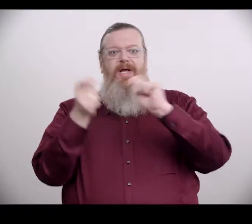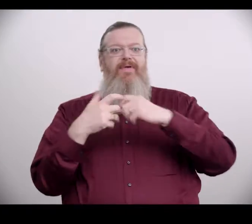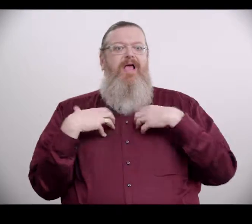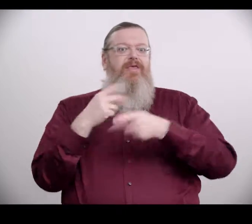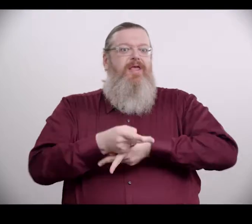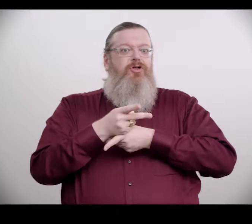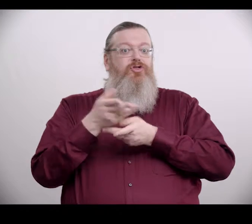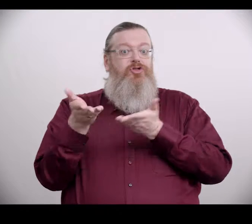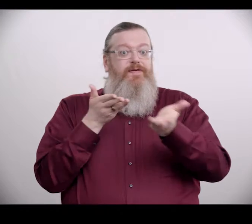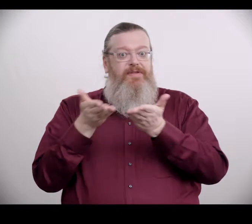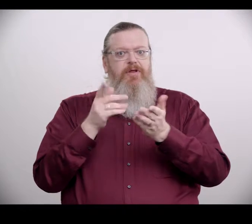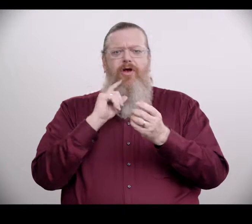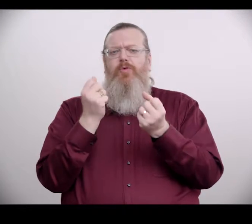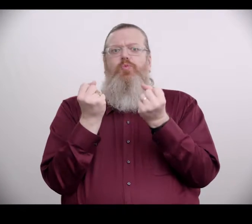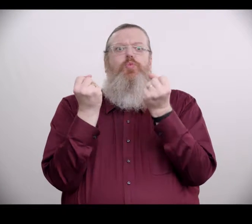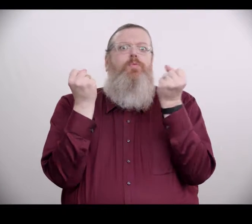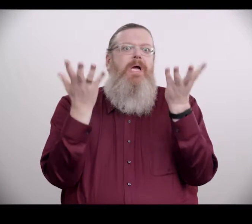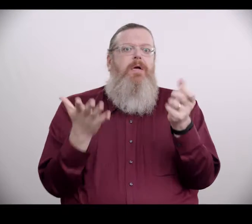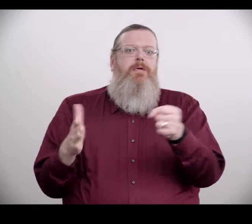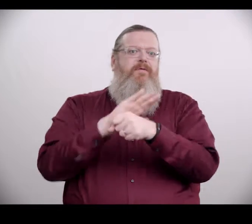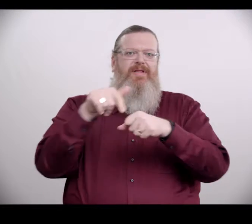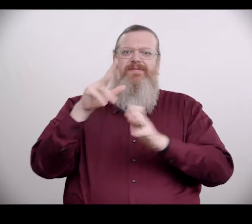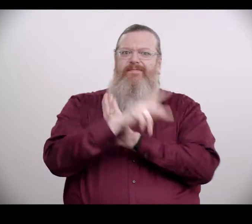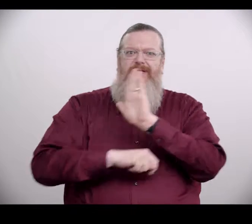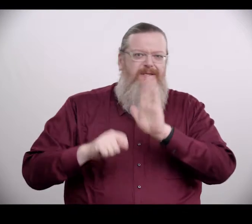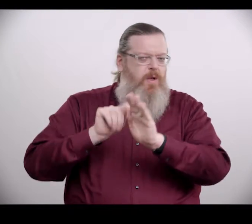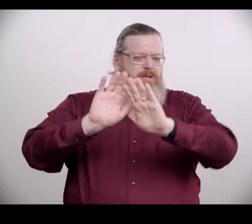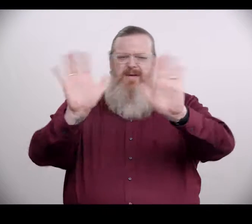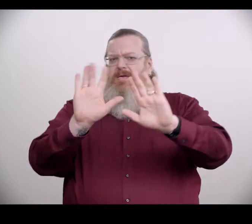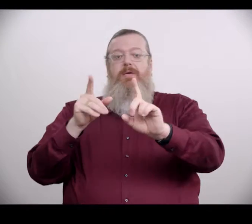care services, there are too many to cover in today’s video.